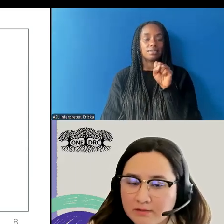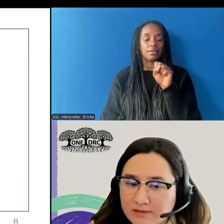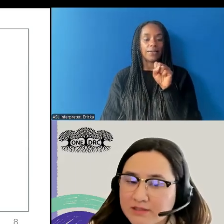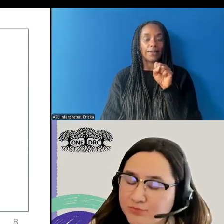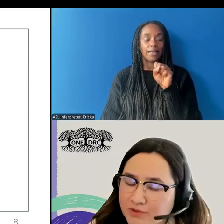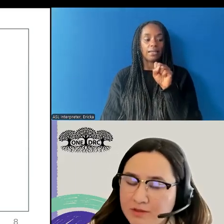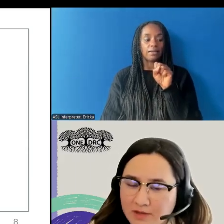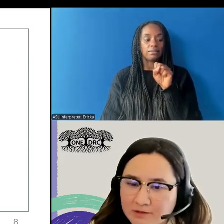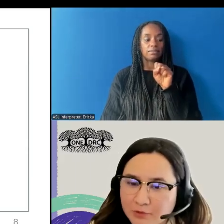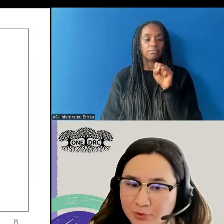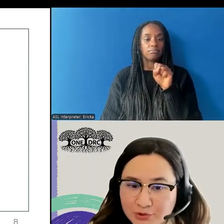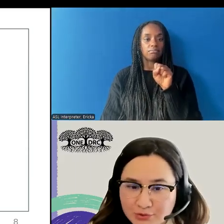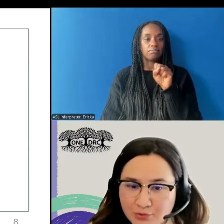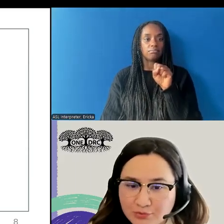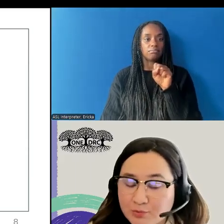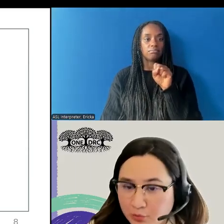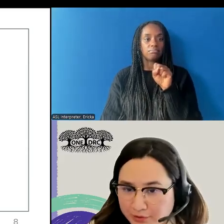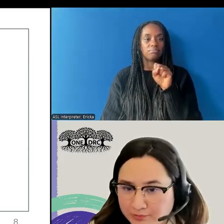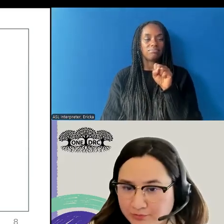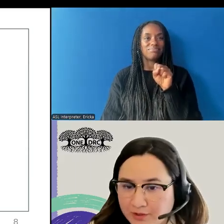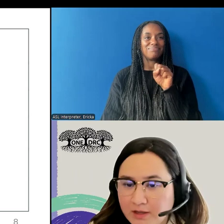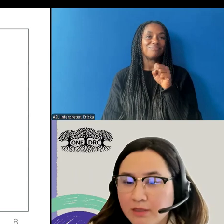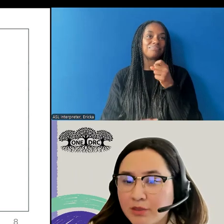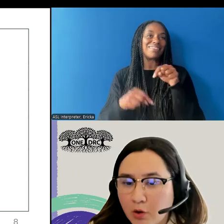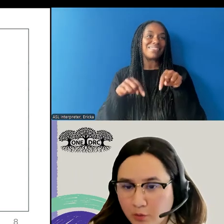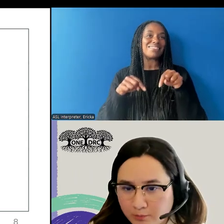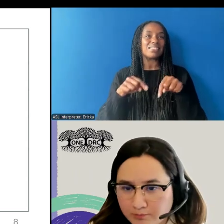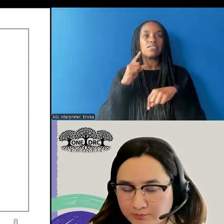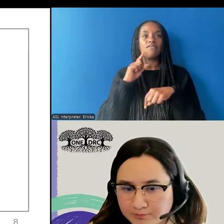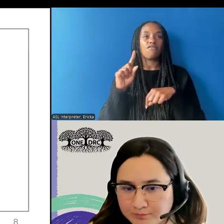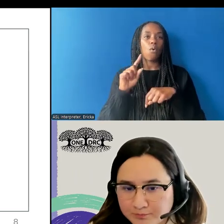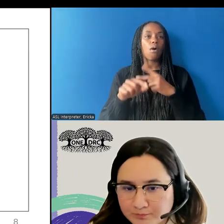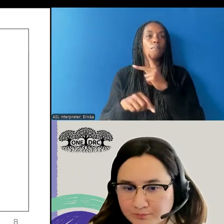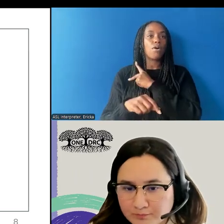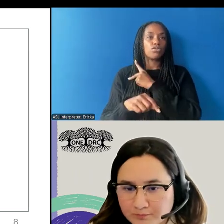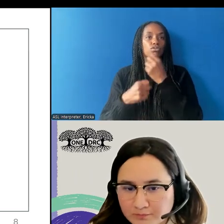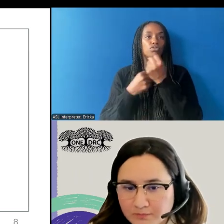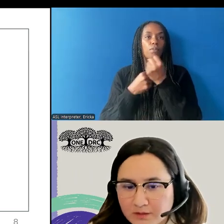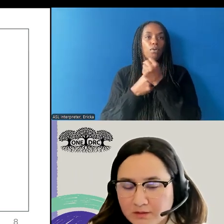This is really meant for personal support, right? In the home.